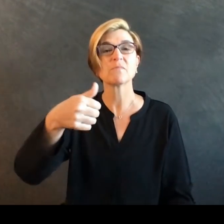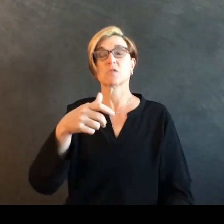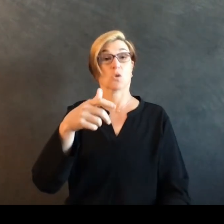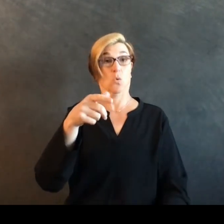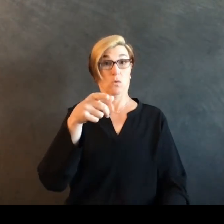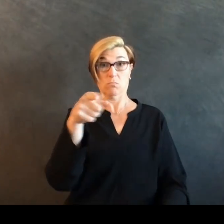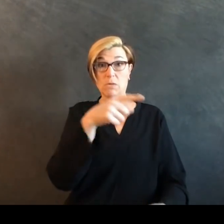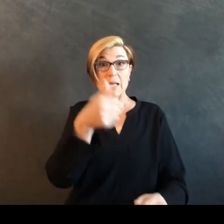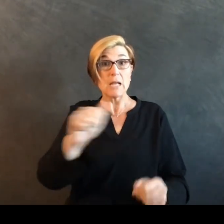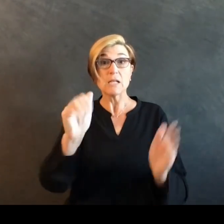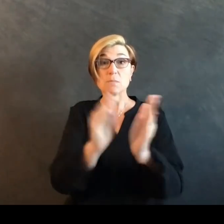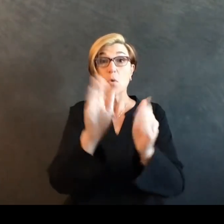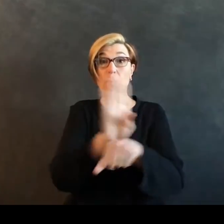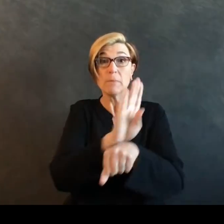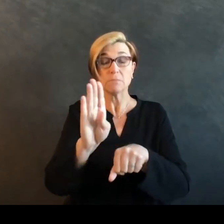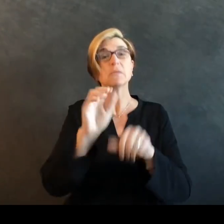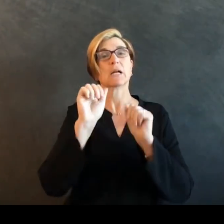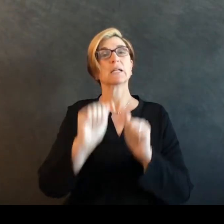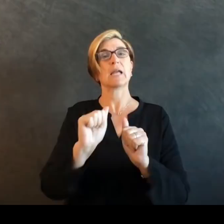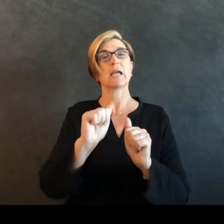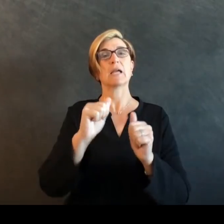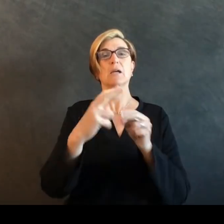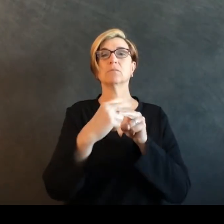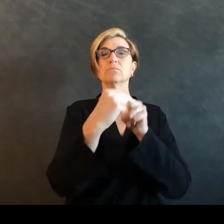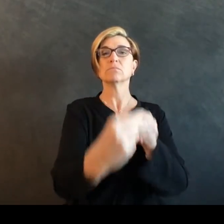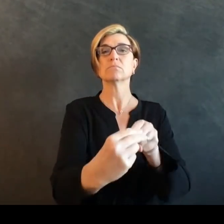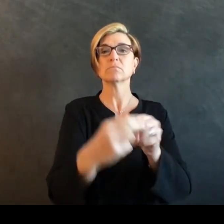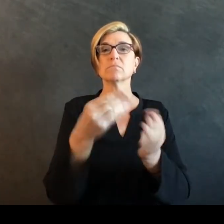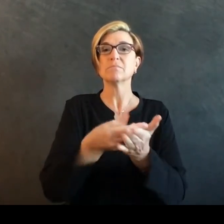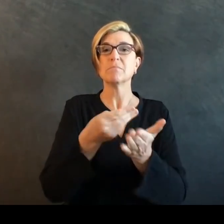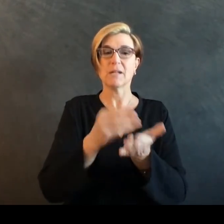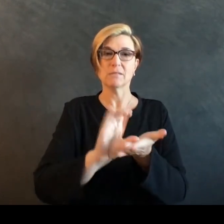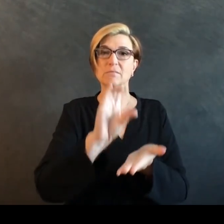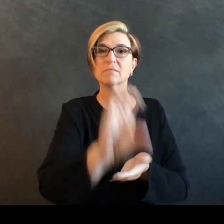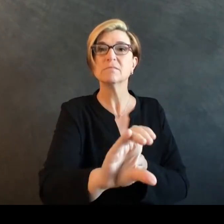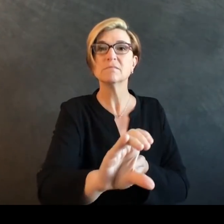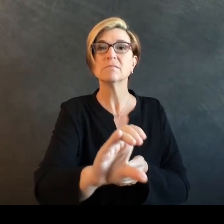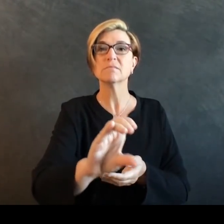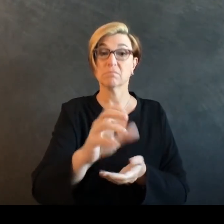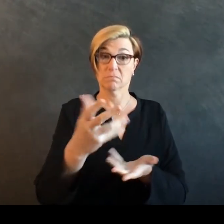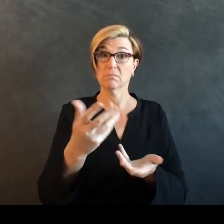are up to 100 percent forgivable as long as employers keep paying their workers